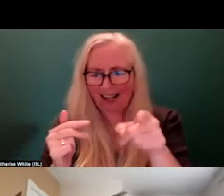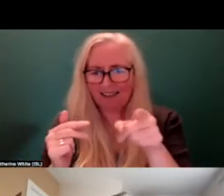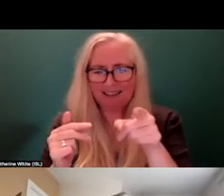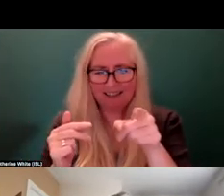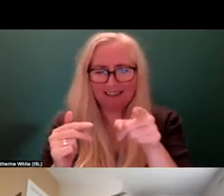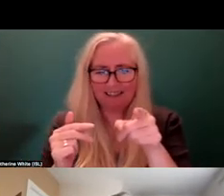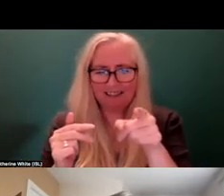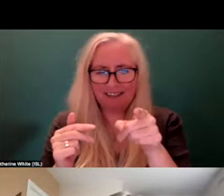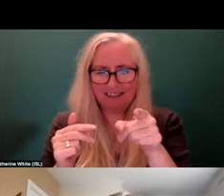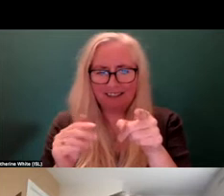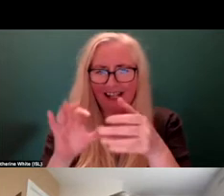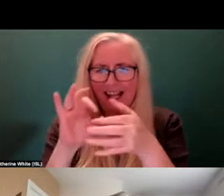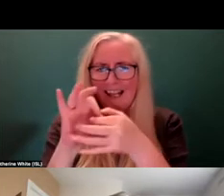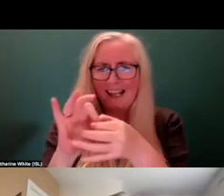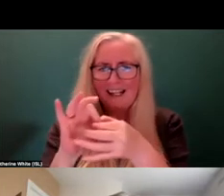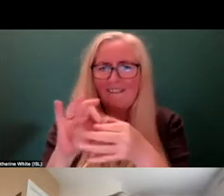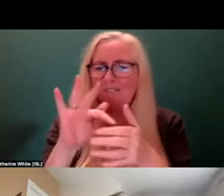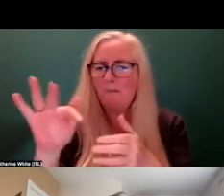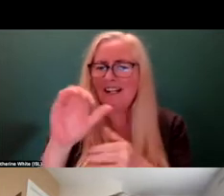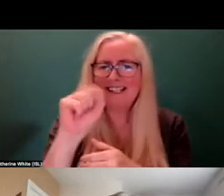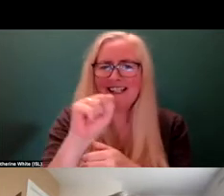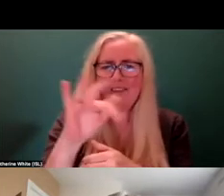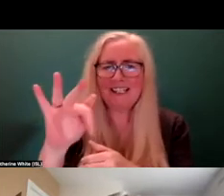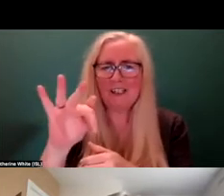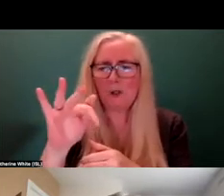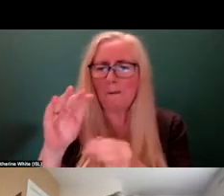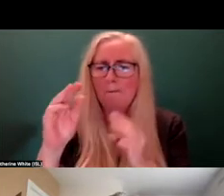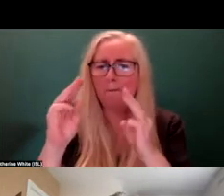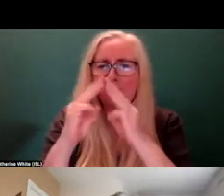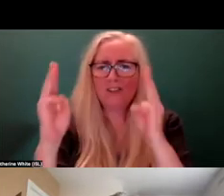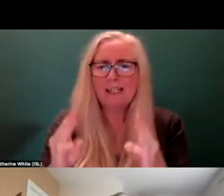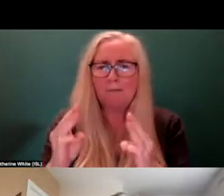work of the great human geographer, Yi-Fu Taun's "Space and Place".